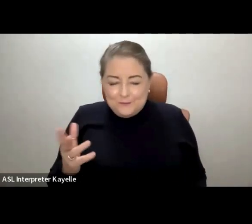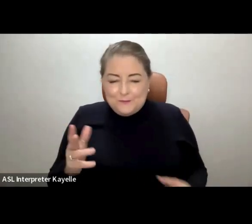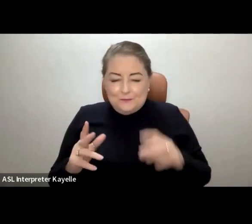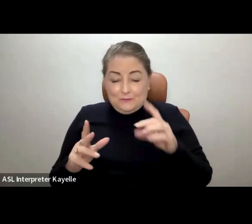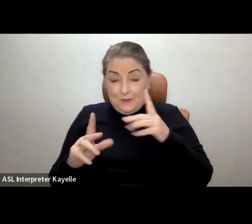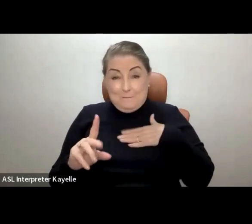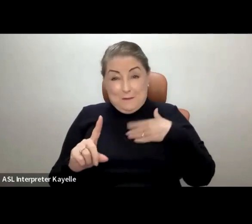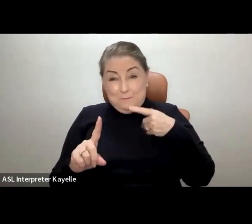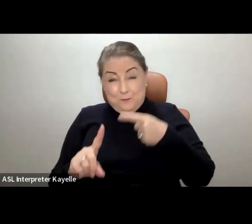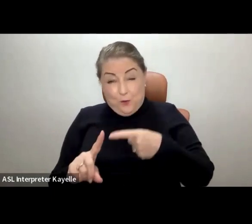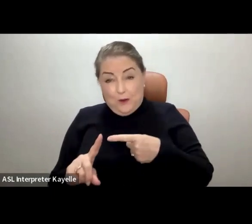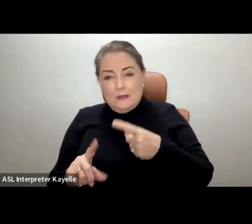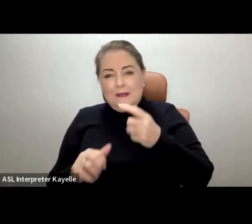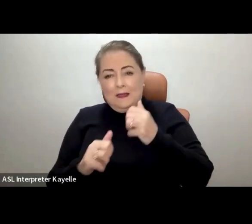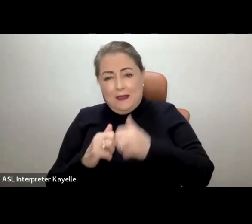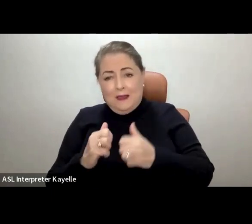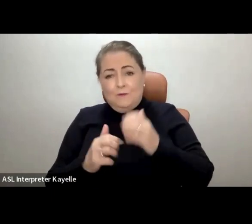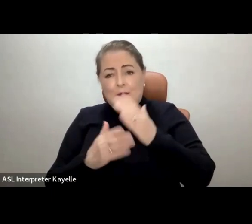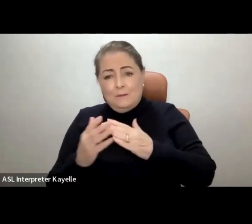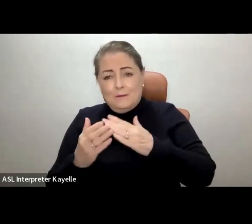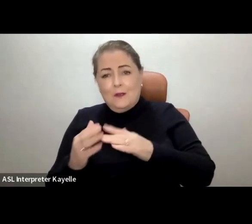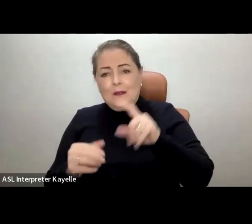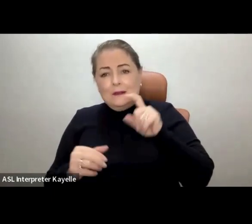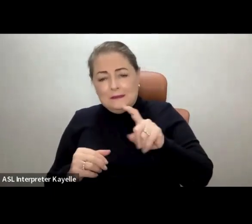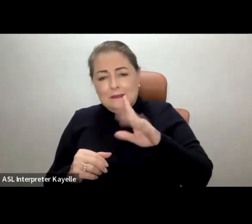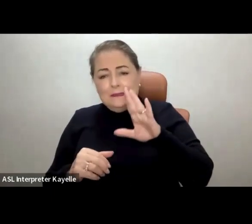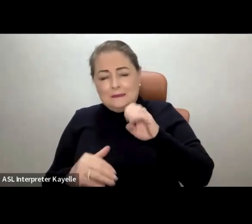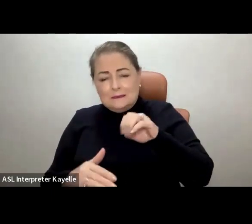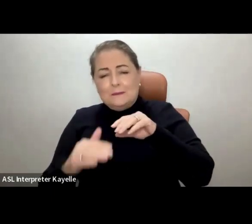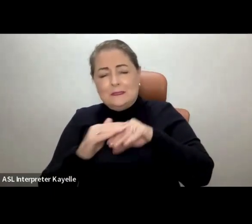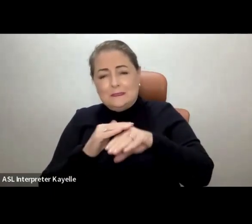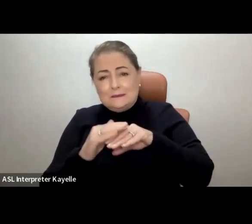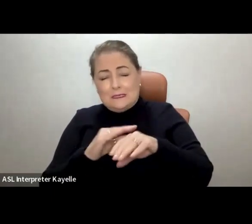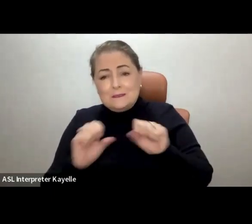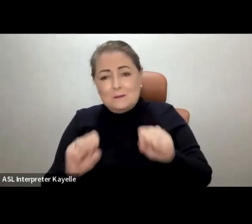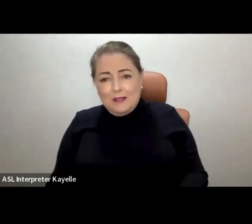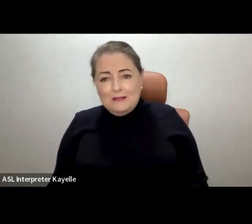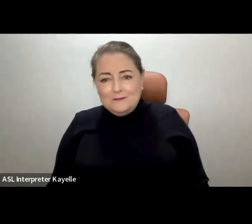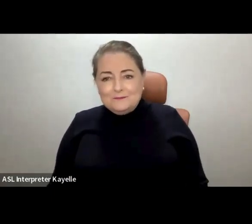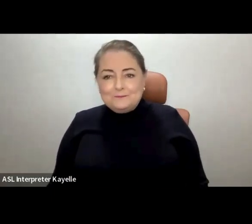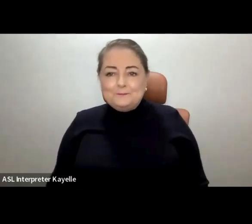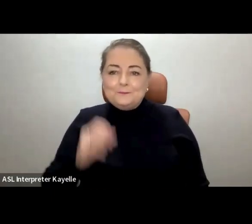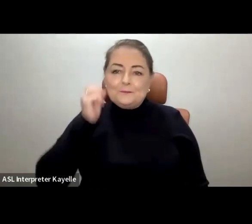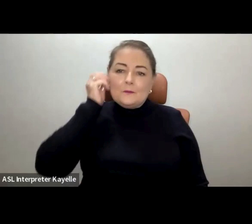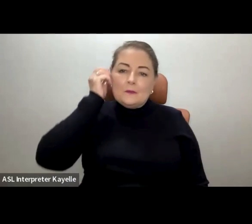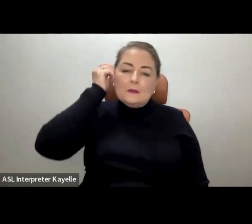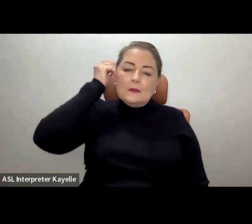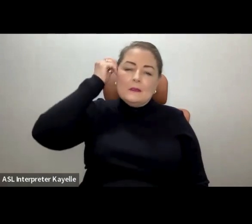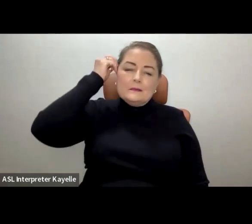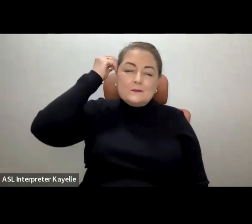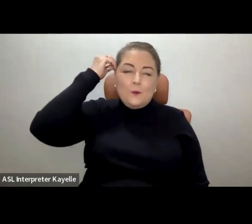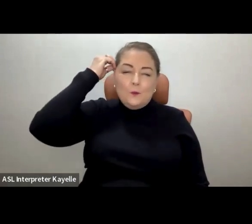that every part of it needs to be accessible, and needs to be